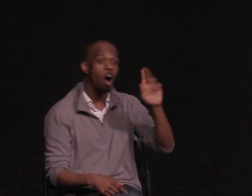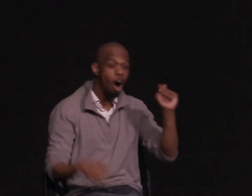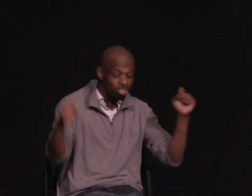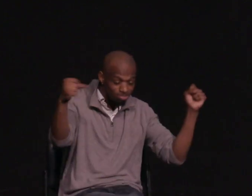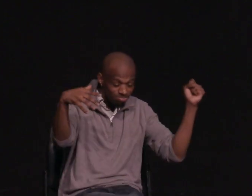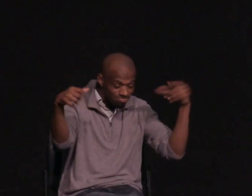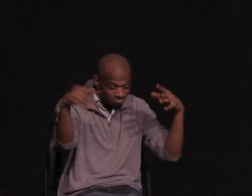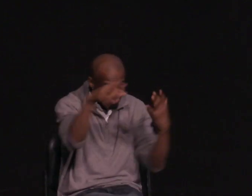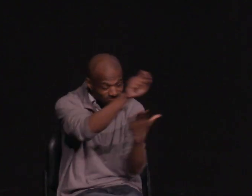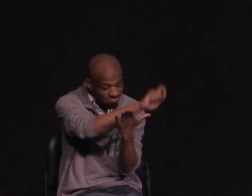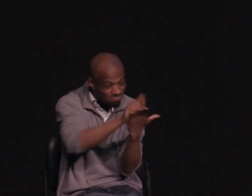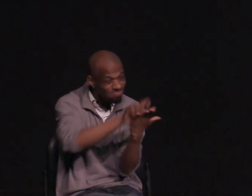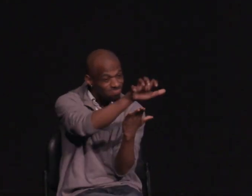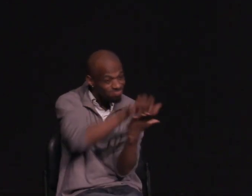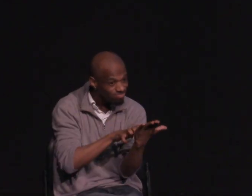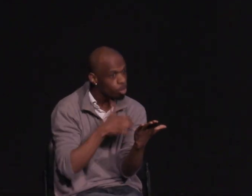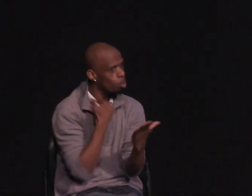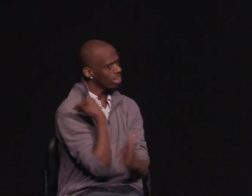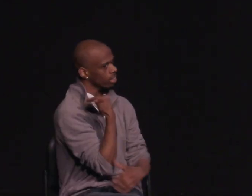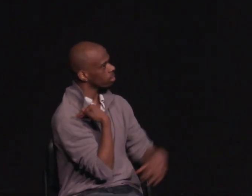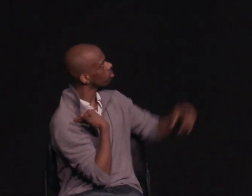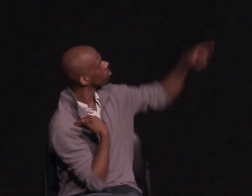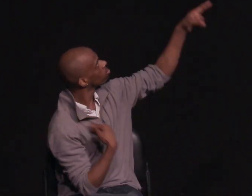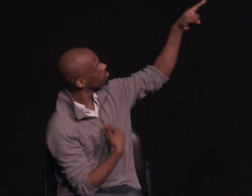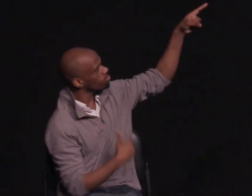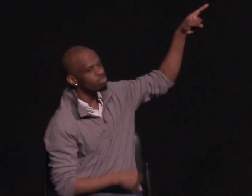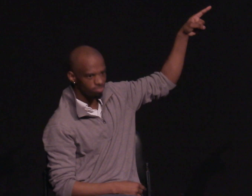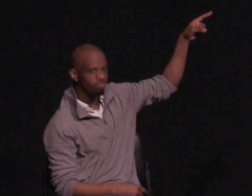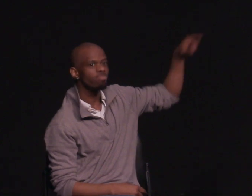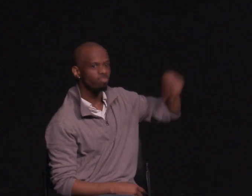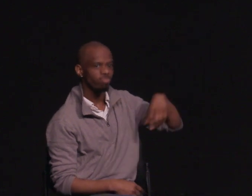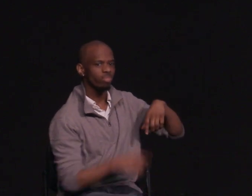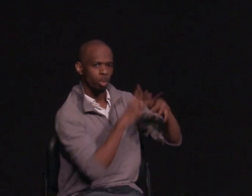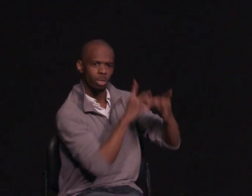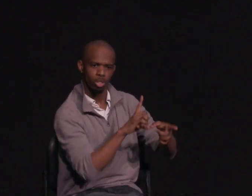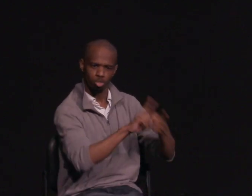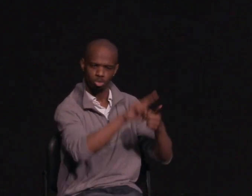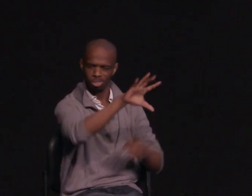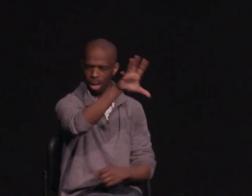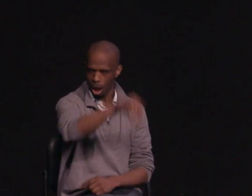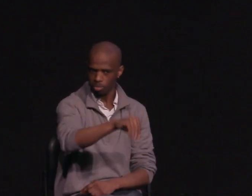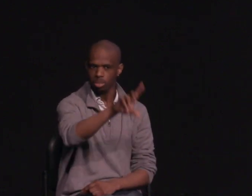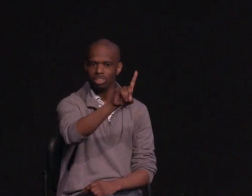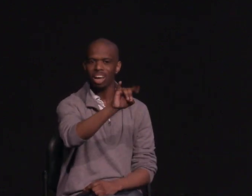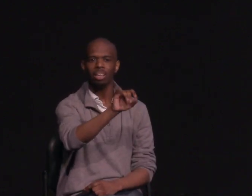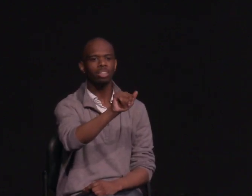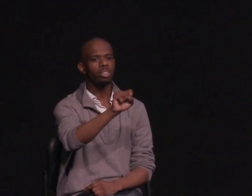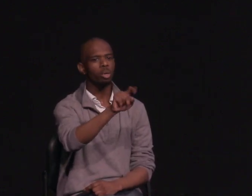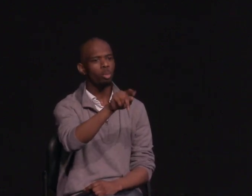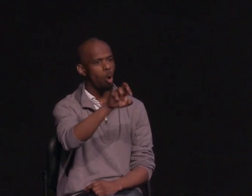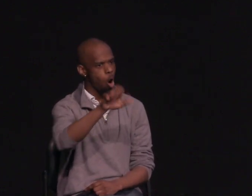"Black Food," which brought together over 100 creators from the African Diaspora to tell our stories in our most authentic way.